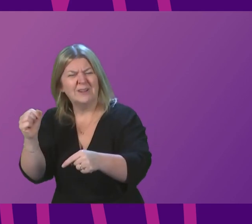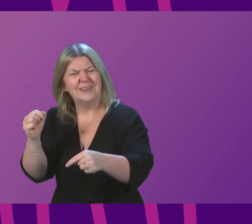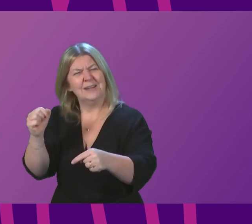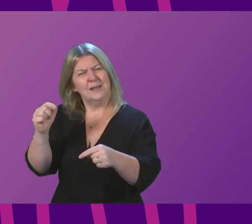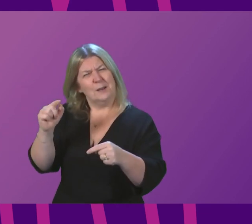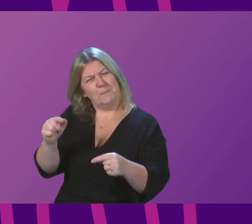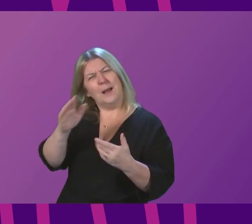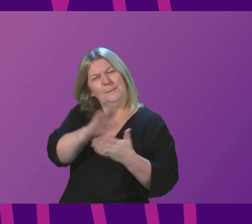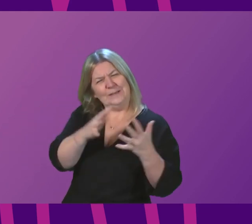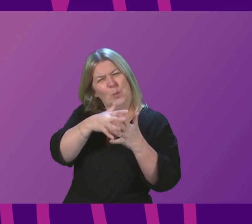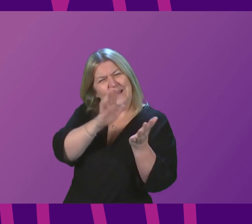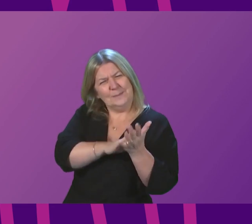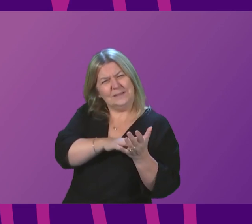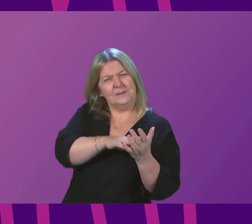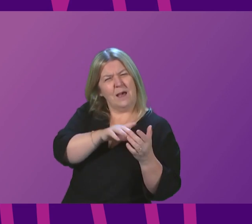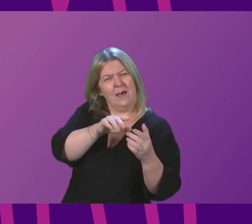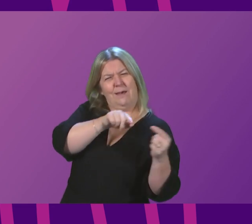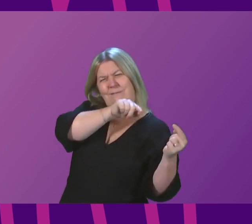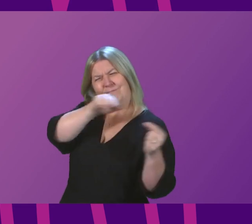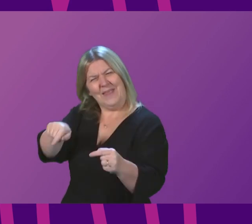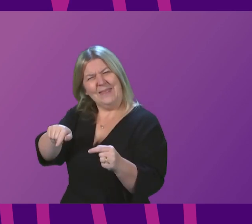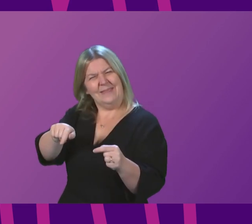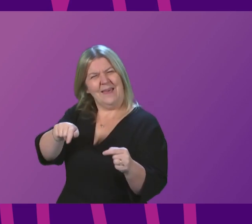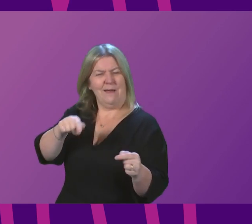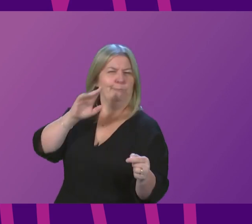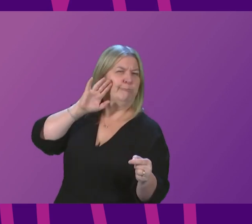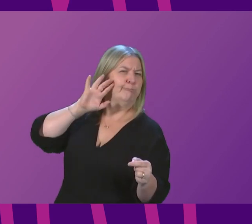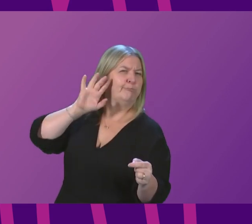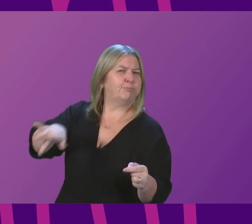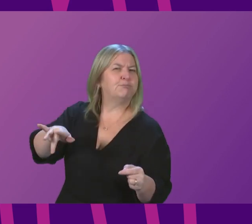about the Westminster establishment’s utter contempt for Scotland.